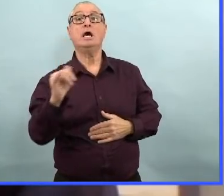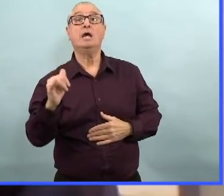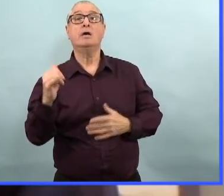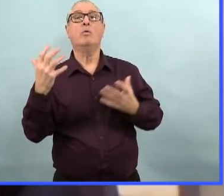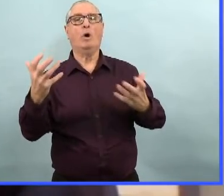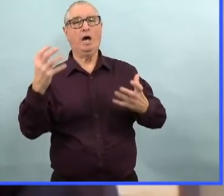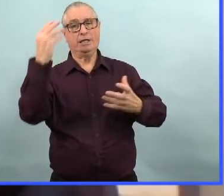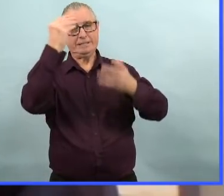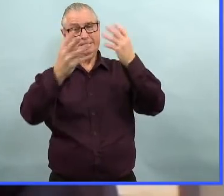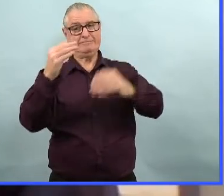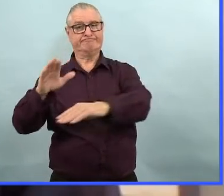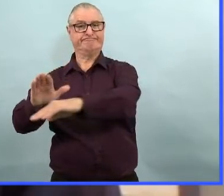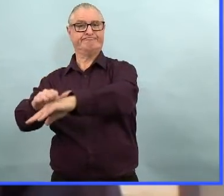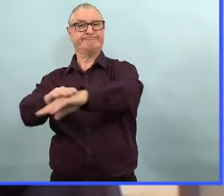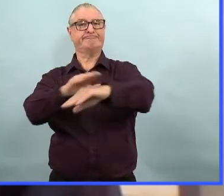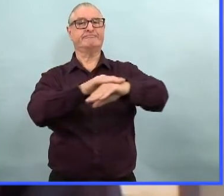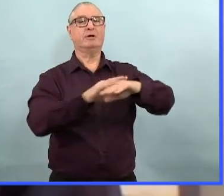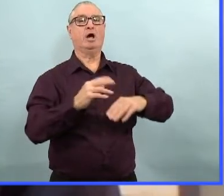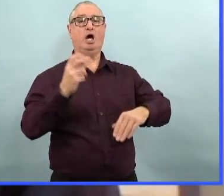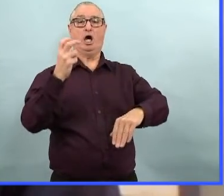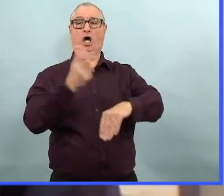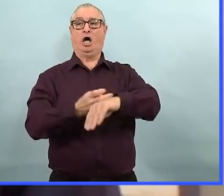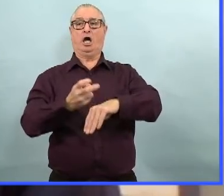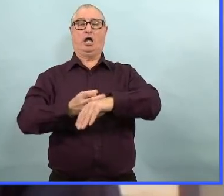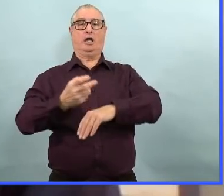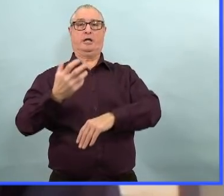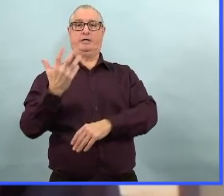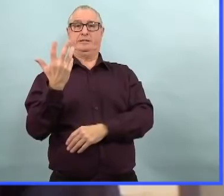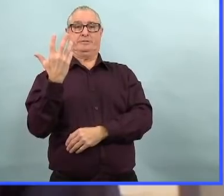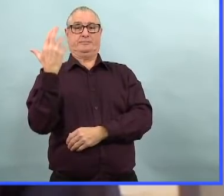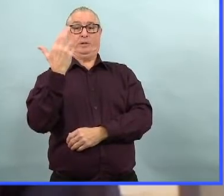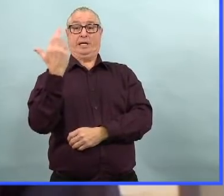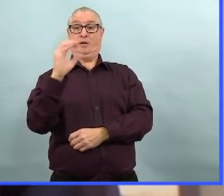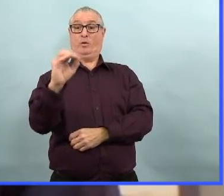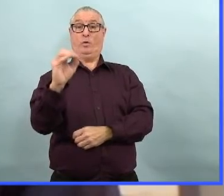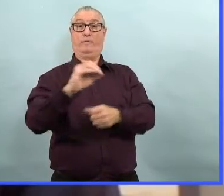that's ahead of us so we're going to just keep looking and and come to a decision on what we